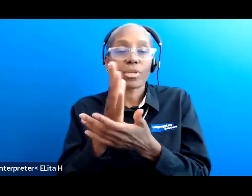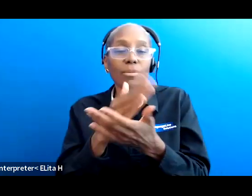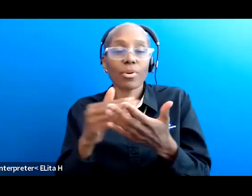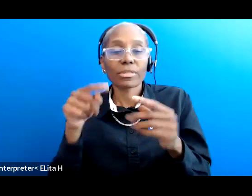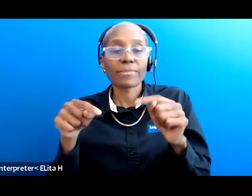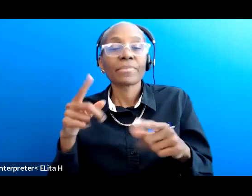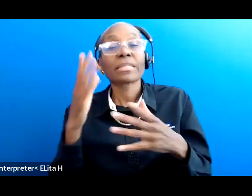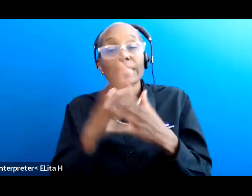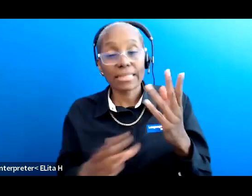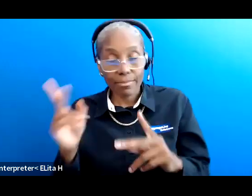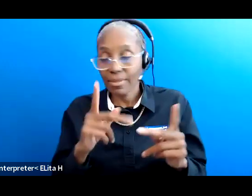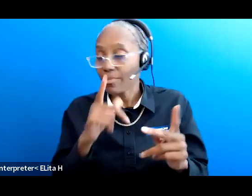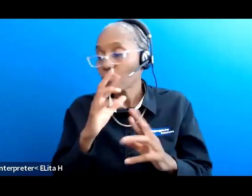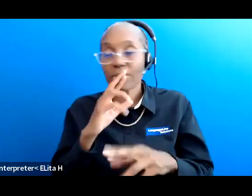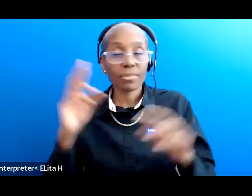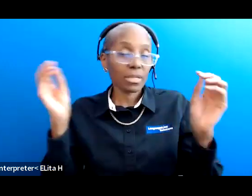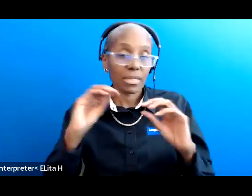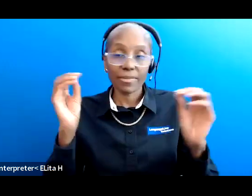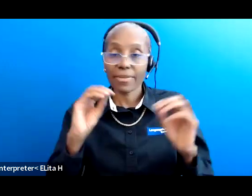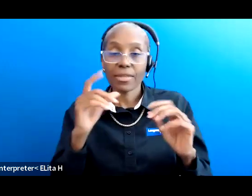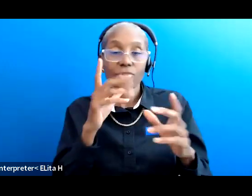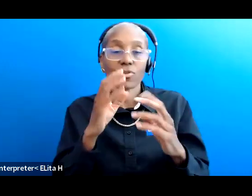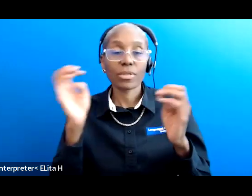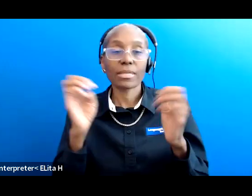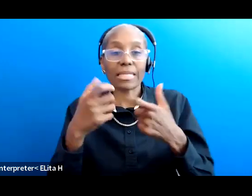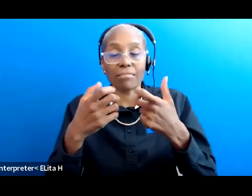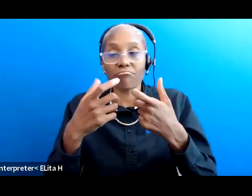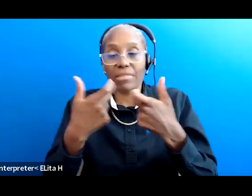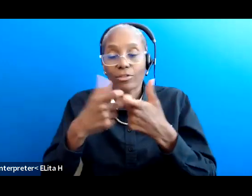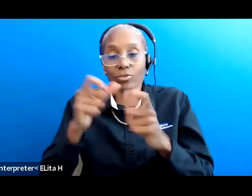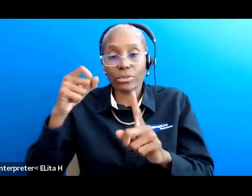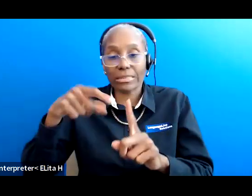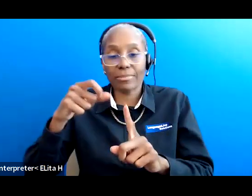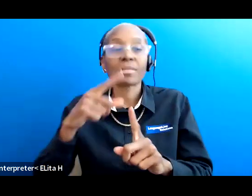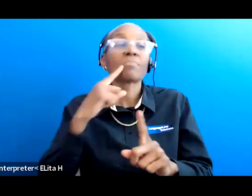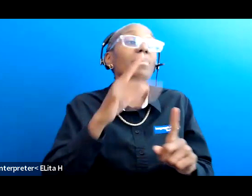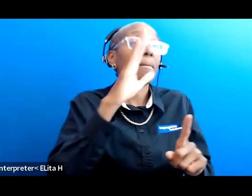Now, some people won't respond to electrical stimulation, but they will respond to manual movement.